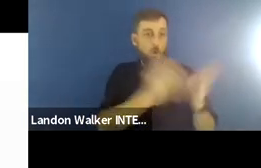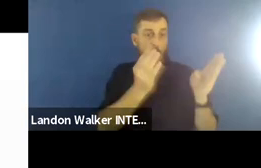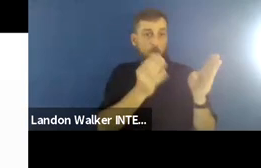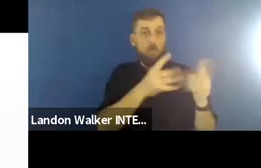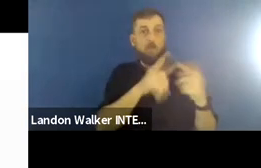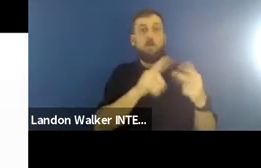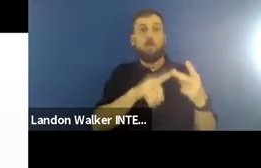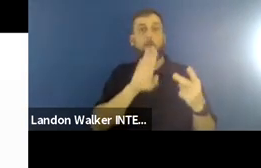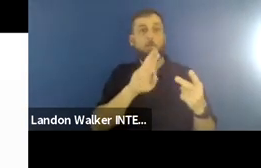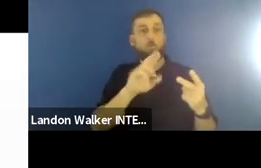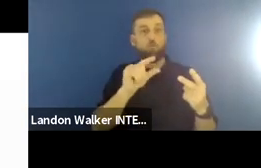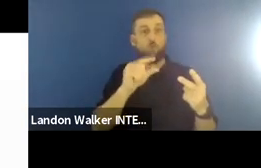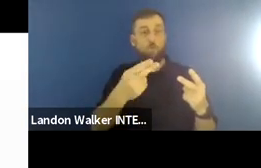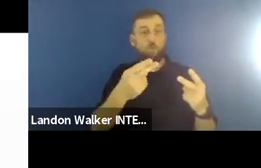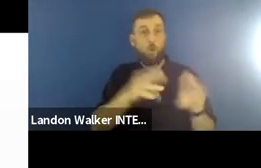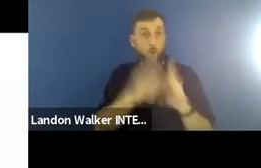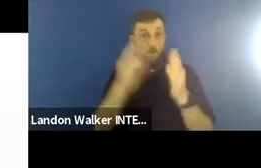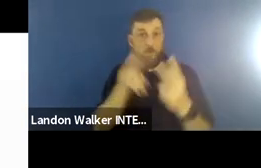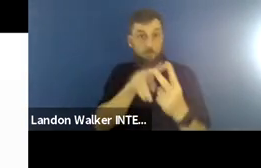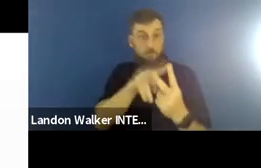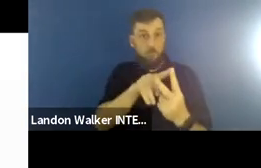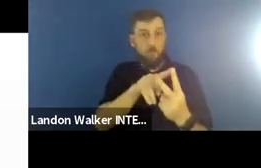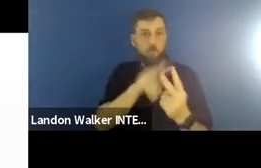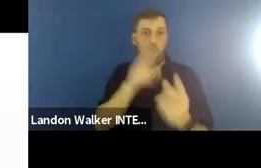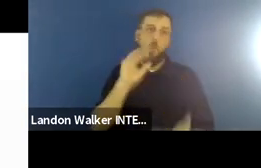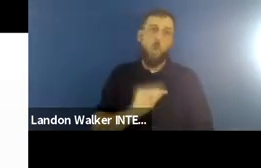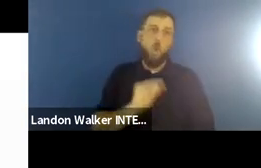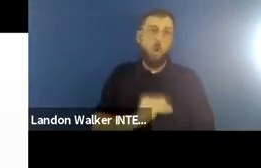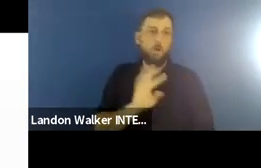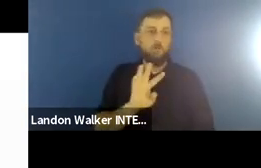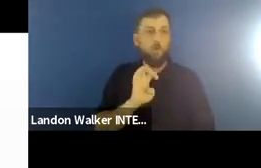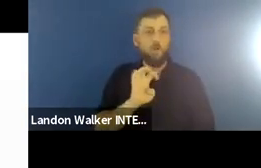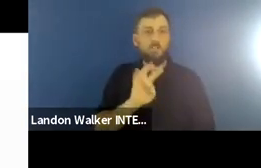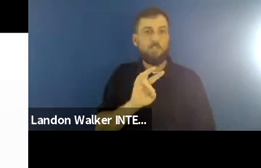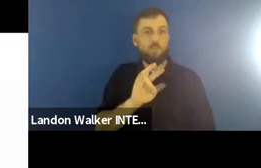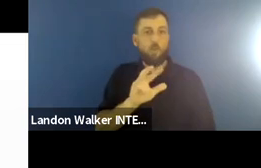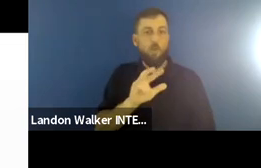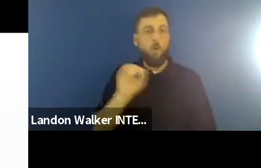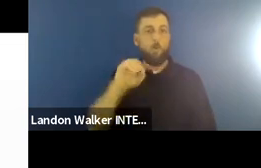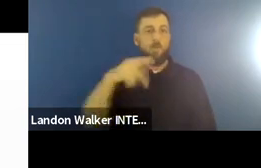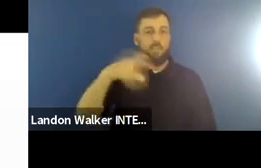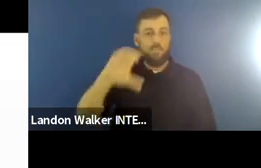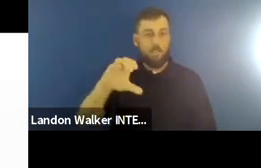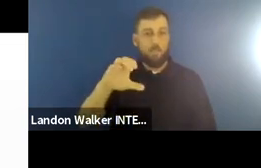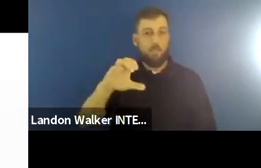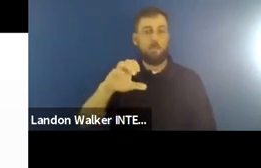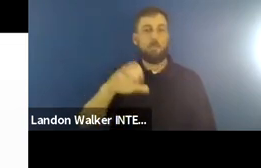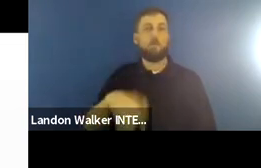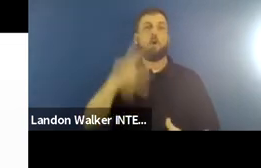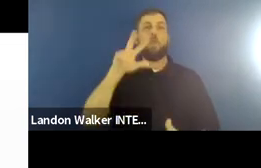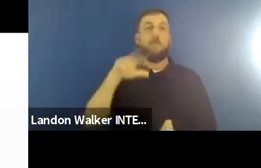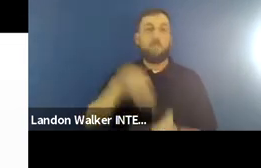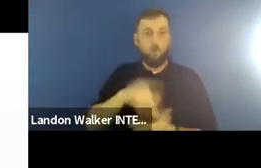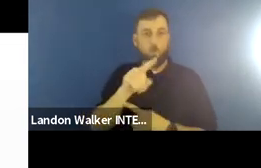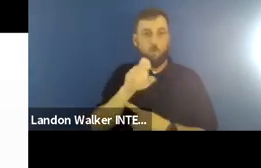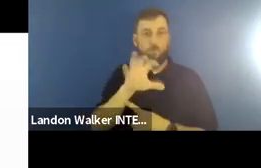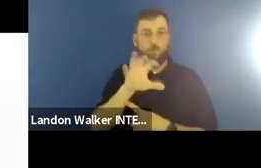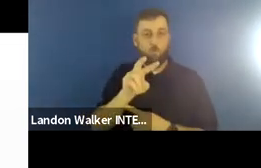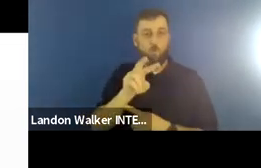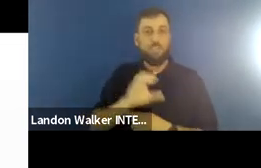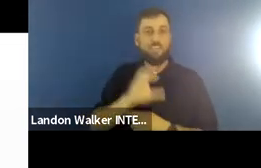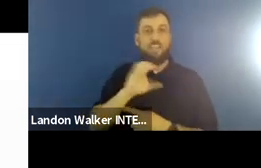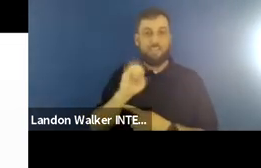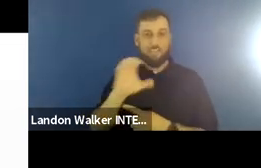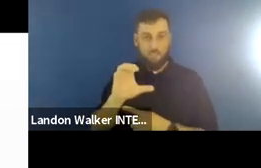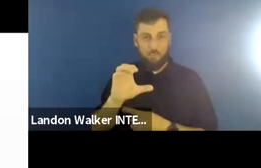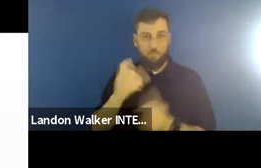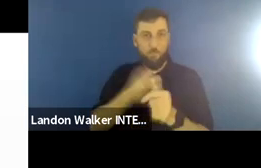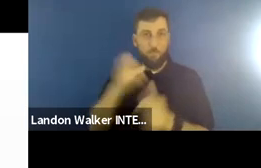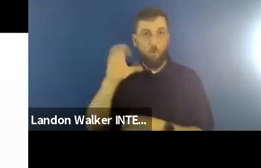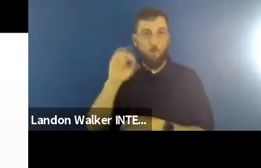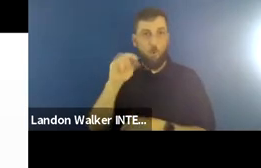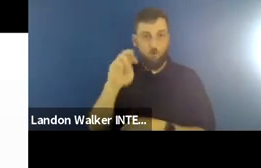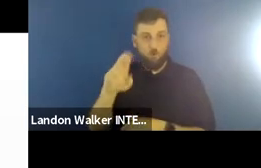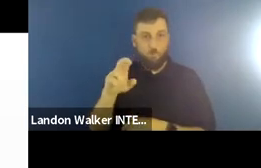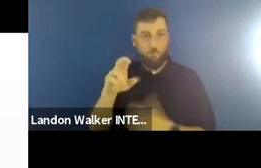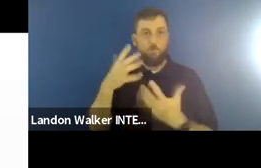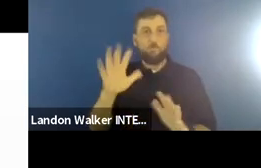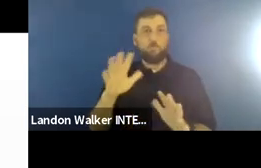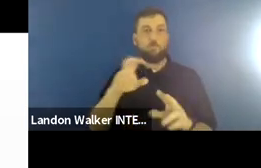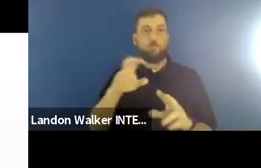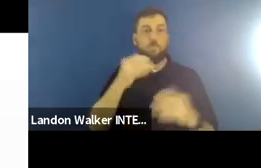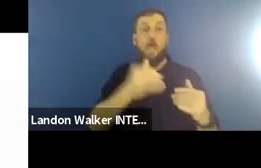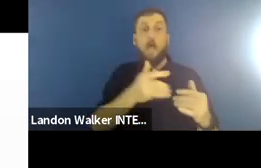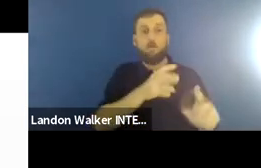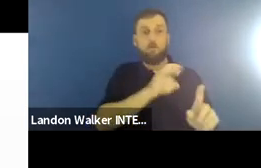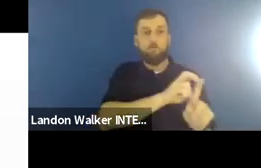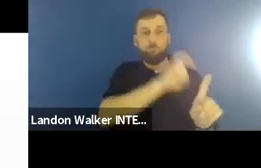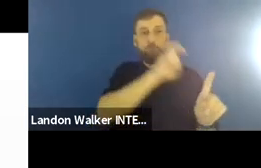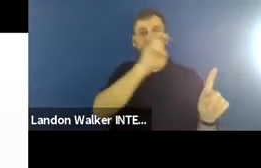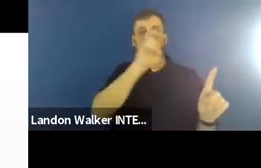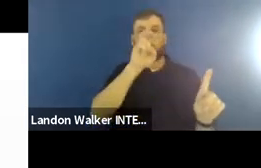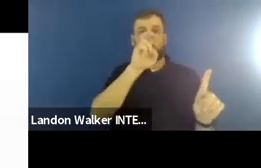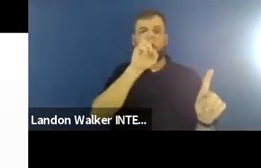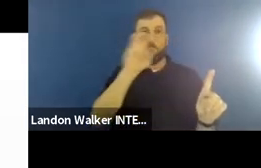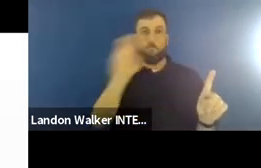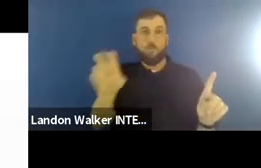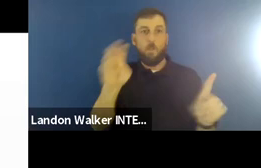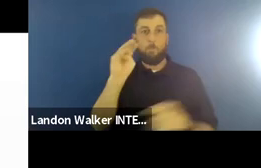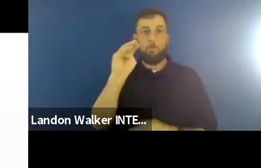battery shuttle was open our numbers were relatively low, we had 473 old PCs issue, 3152 cc's that were issued on the coroner's office. And when you fast forward to May of 2021.